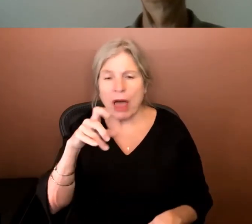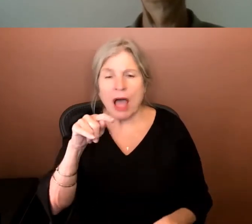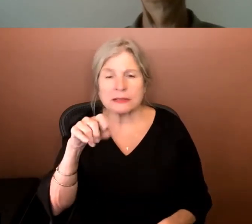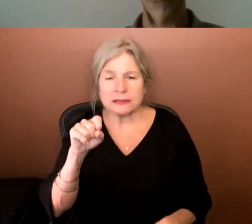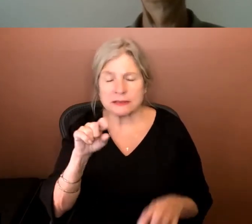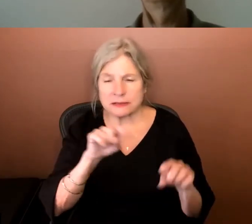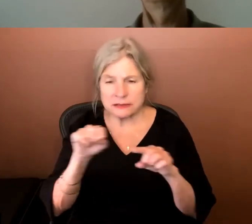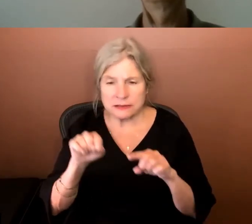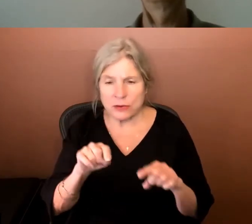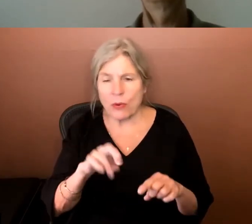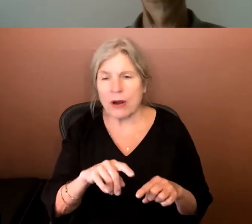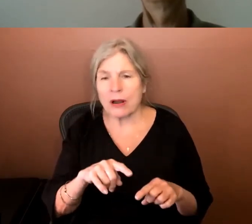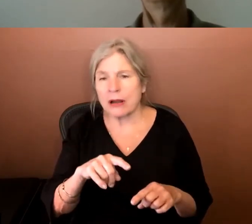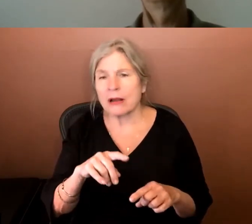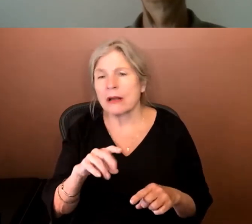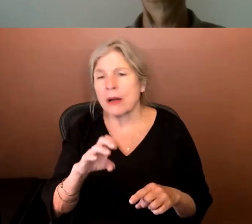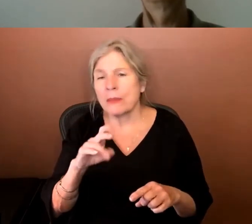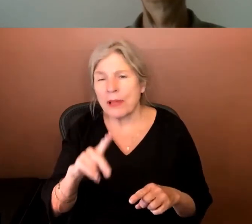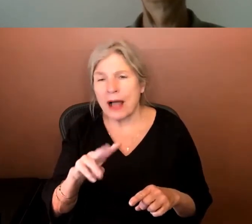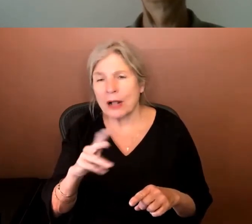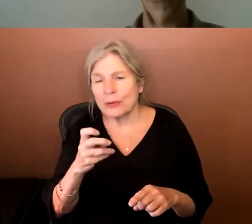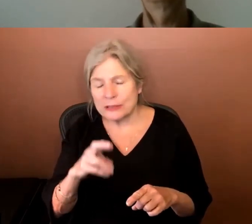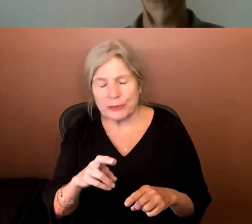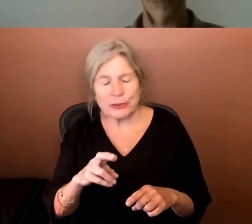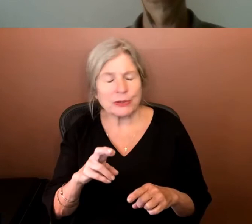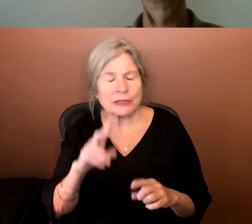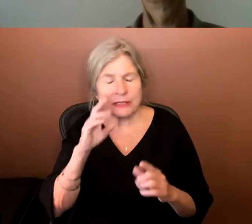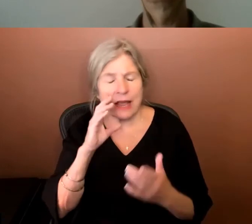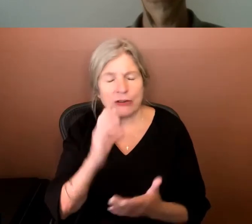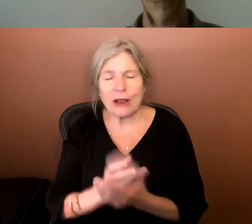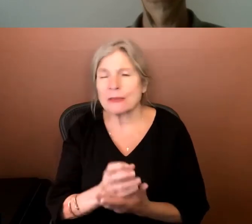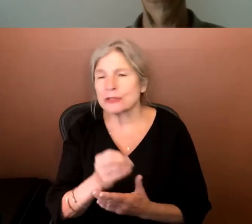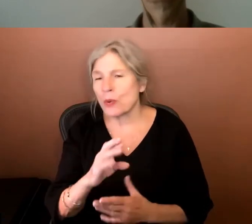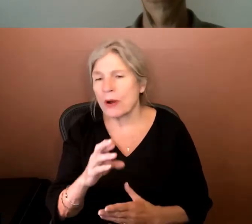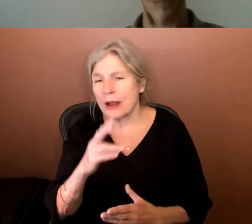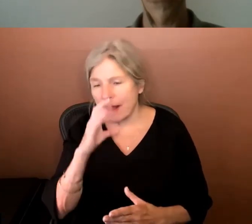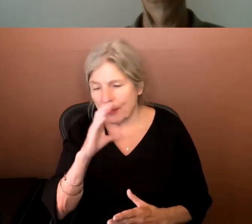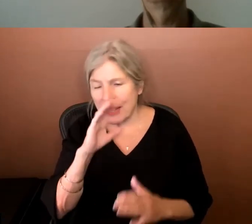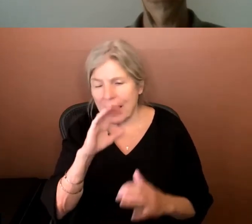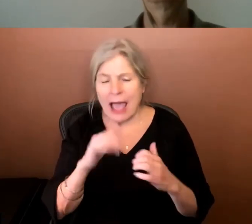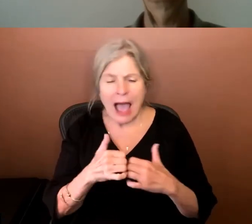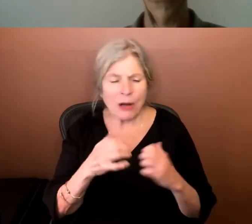block whisker diagrams or comics, how can we structure the